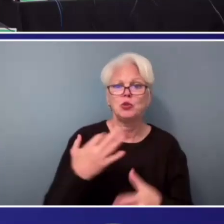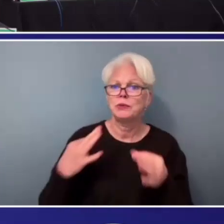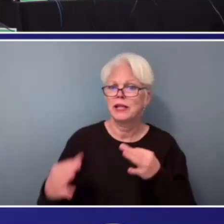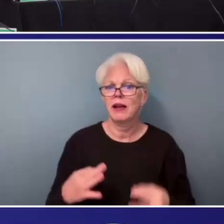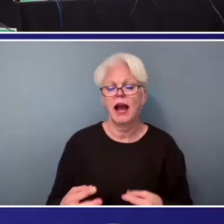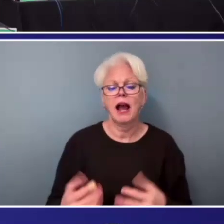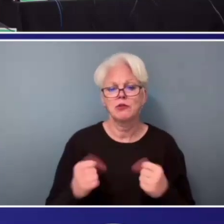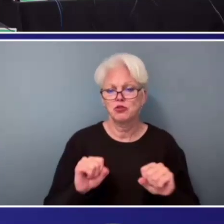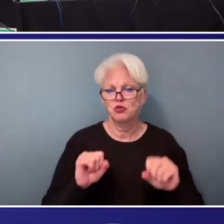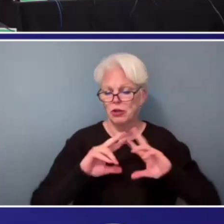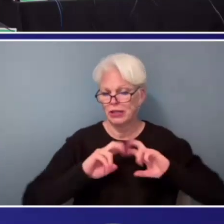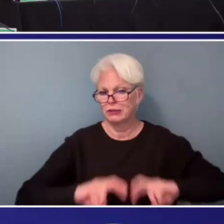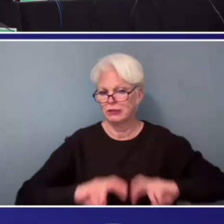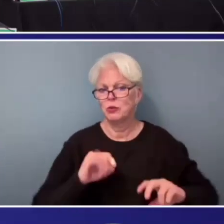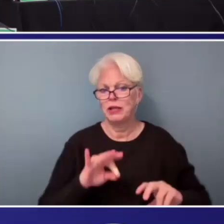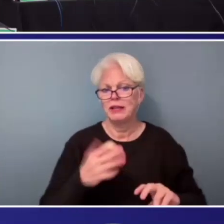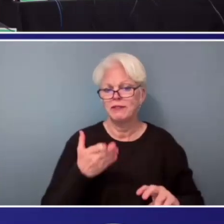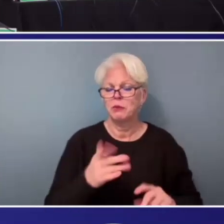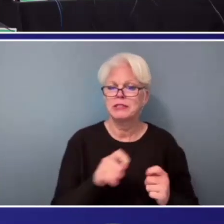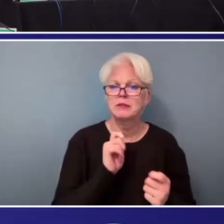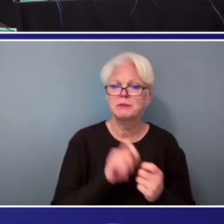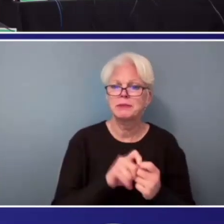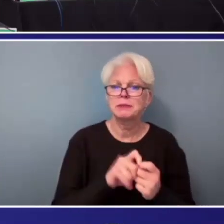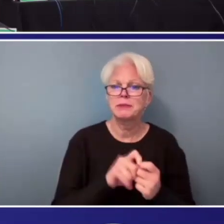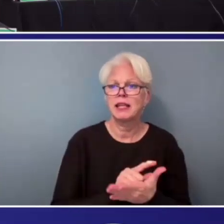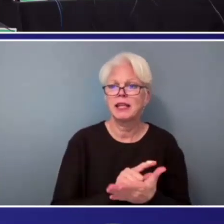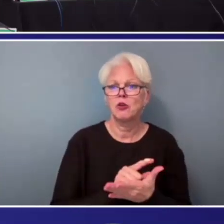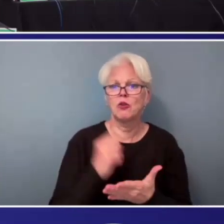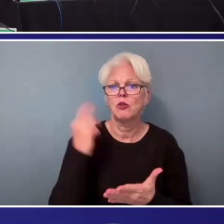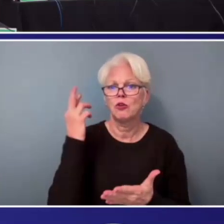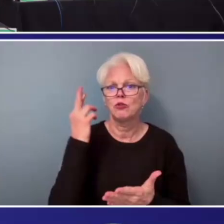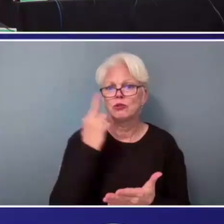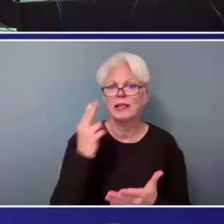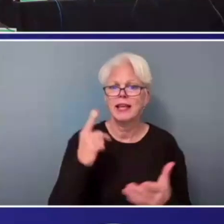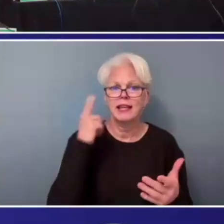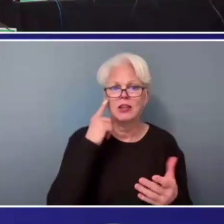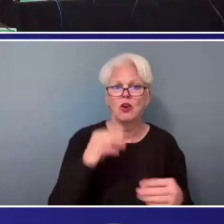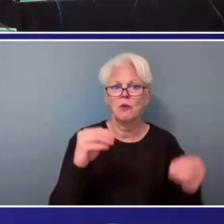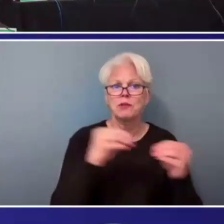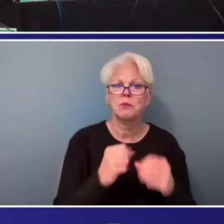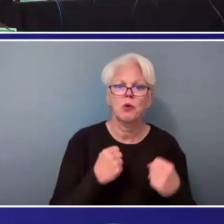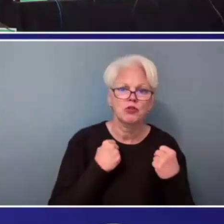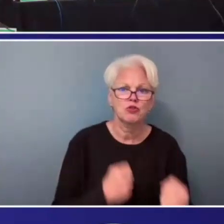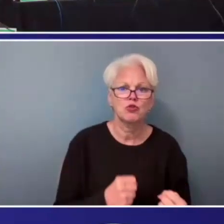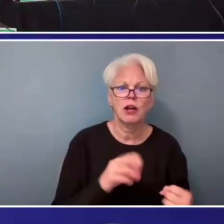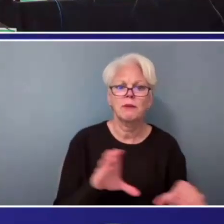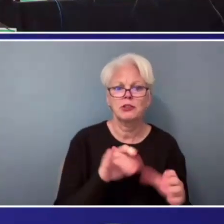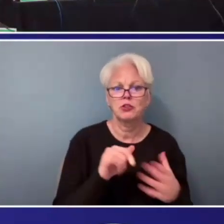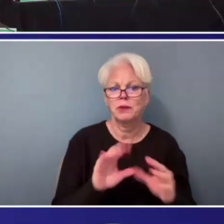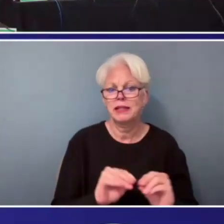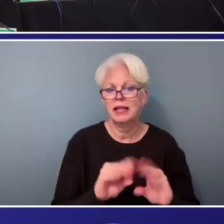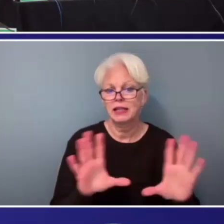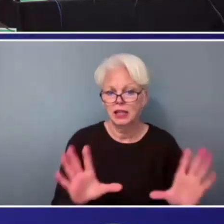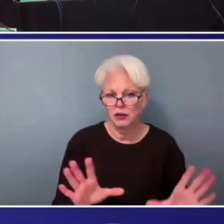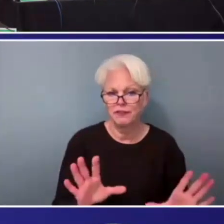if there was a specific legal basis that he thought was stronger by doing that clarification than pointing to something.